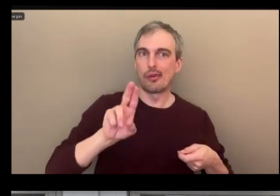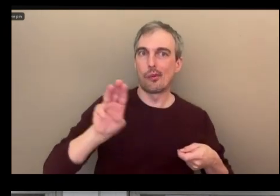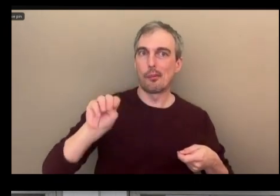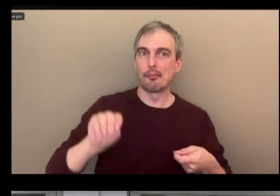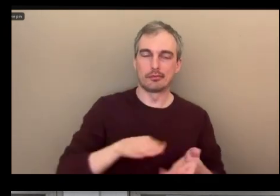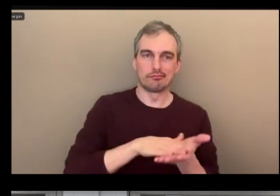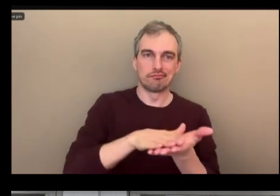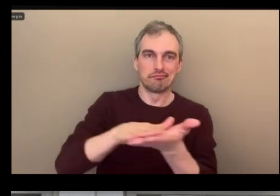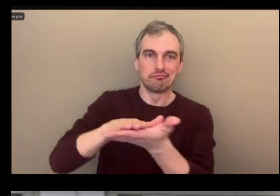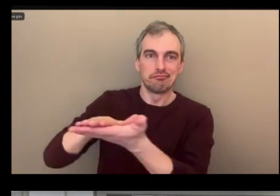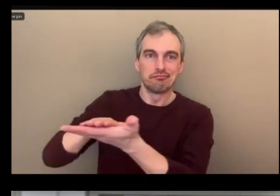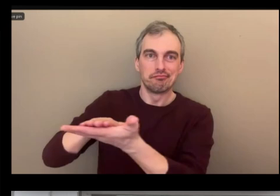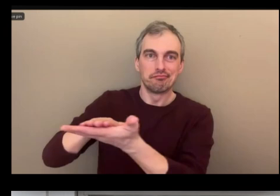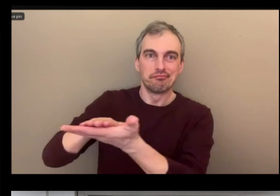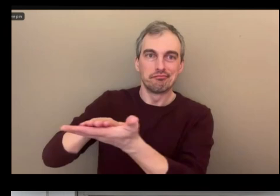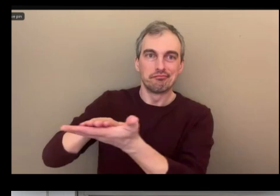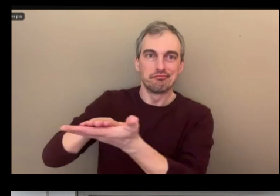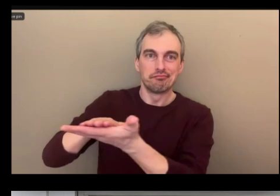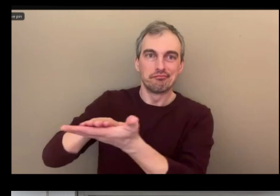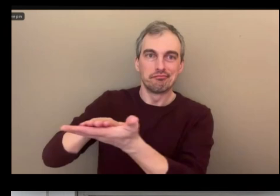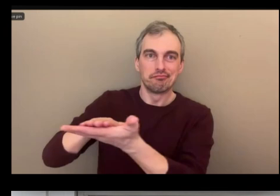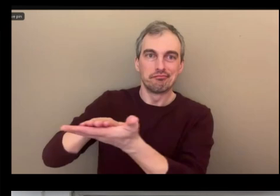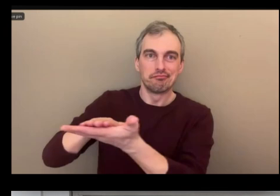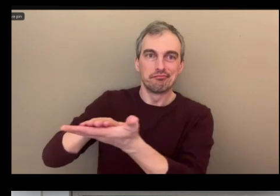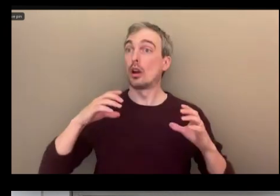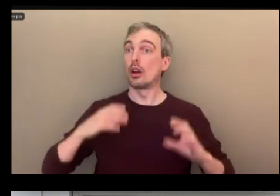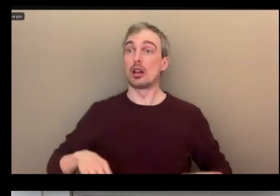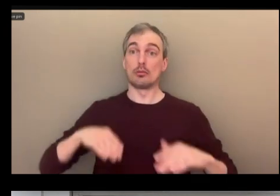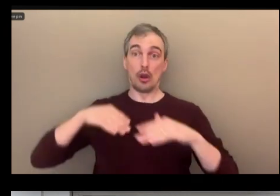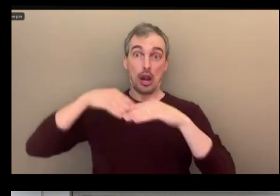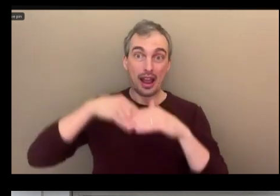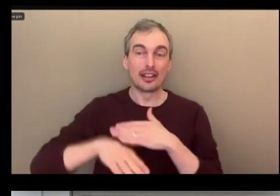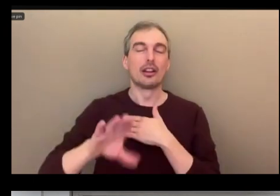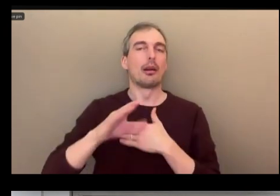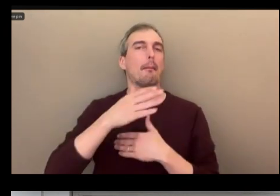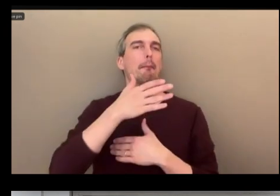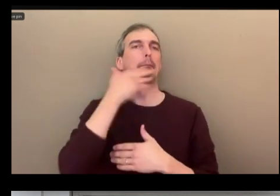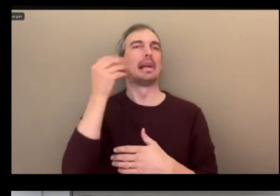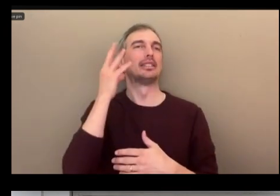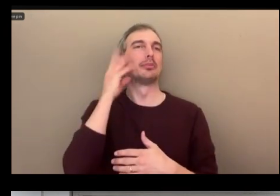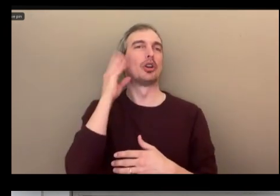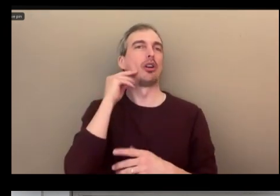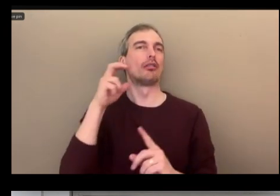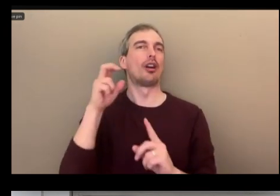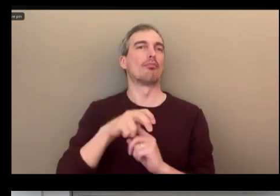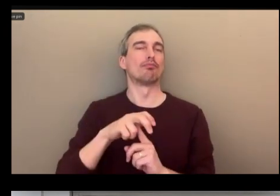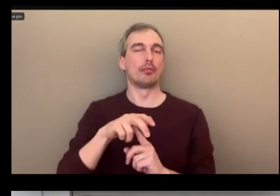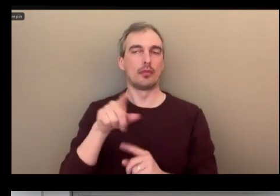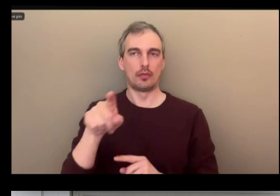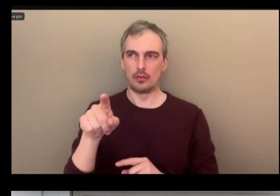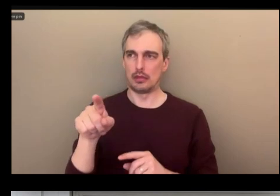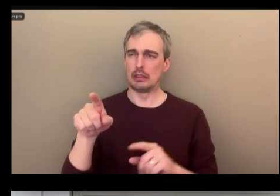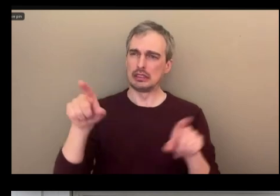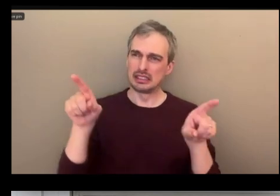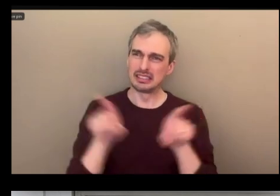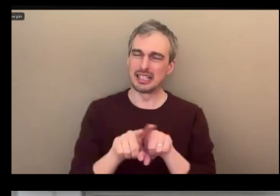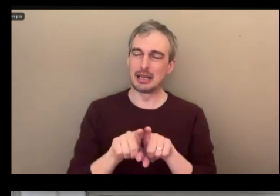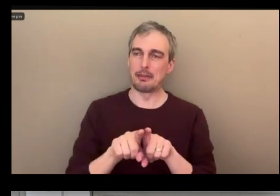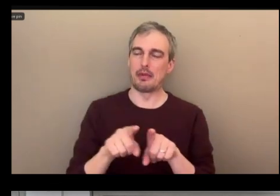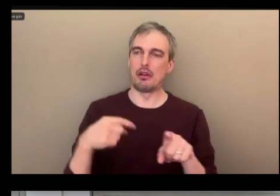And for us, our homepage is that front door. And so more importantly, things break overnight. Right? Technology is flawed.